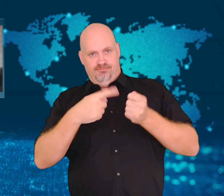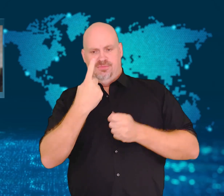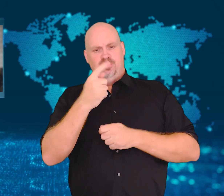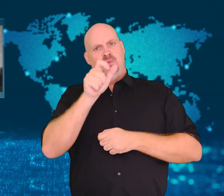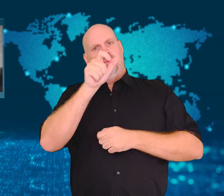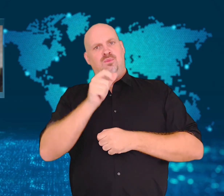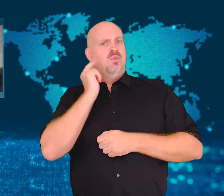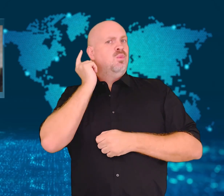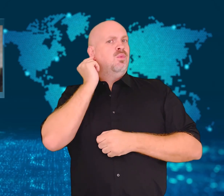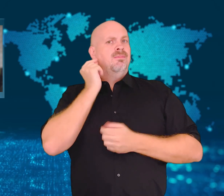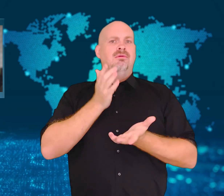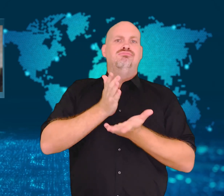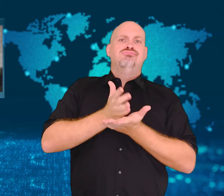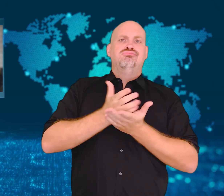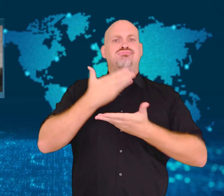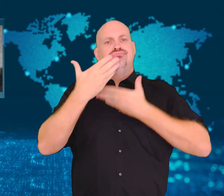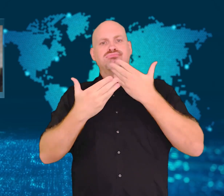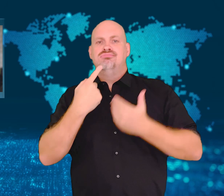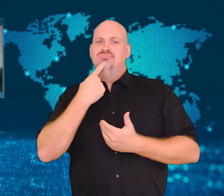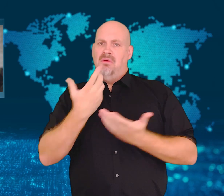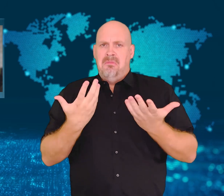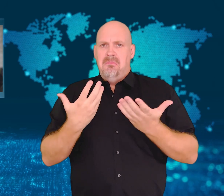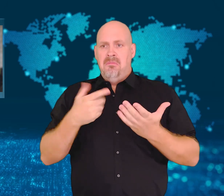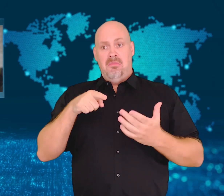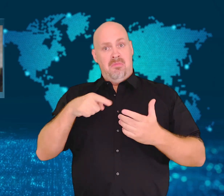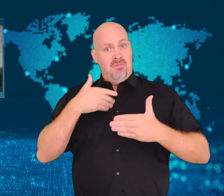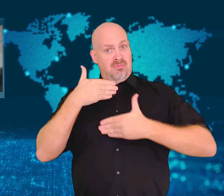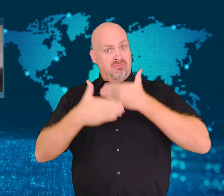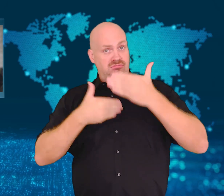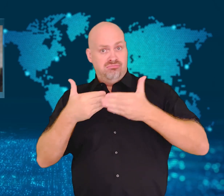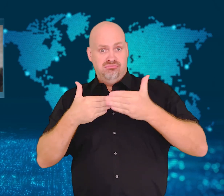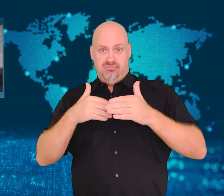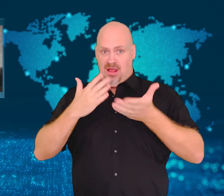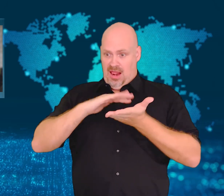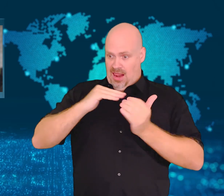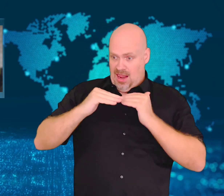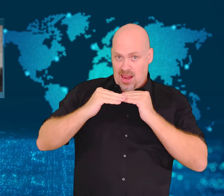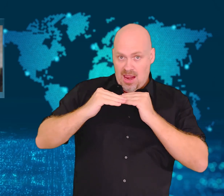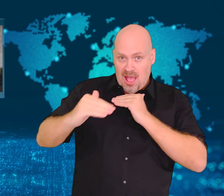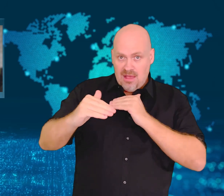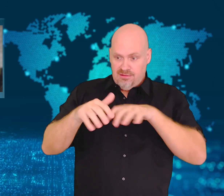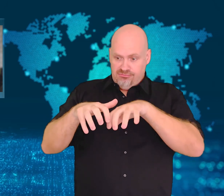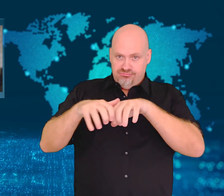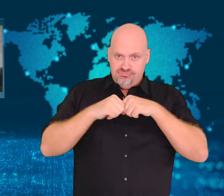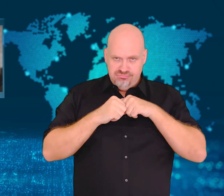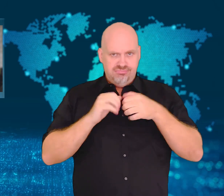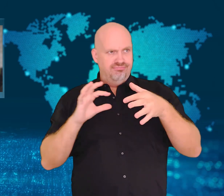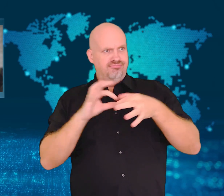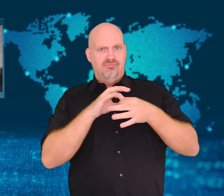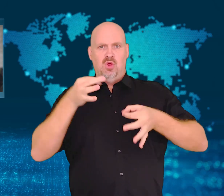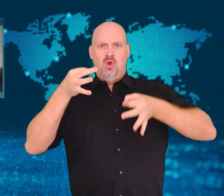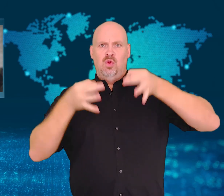A government spokeswoman says that the operation followed a court order